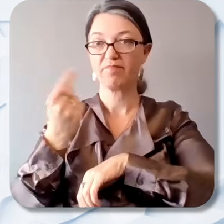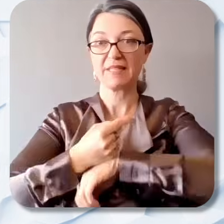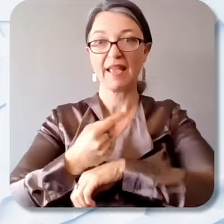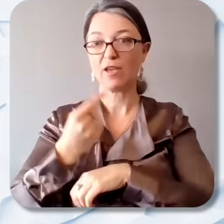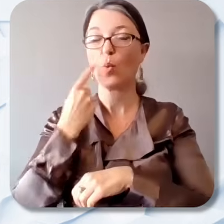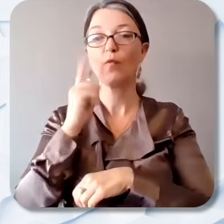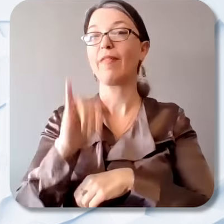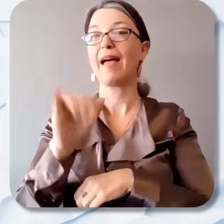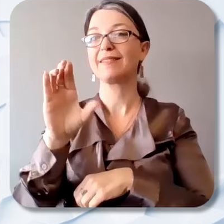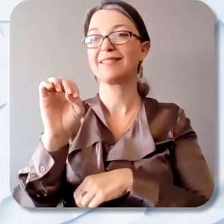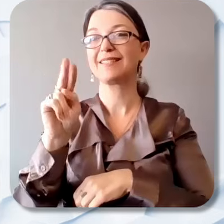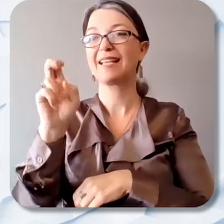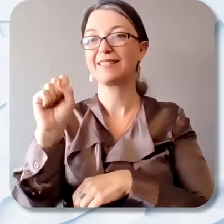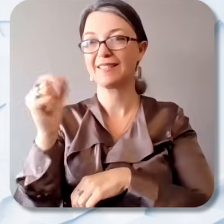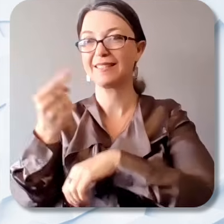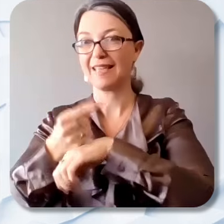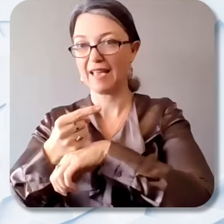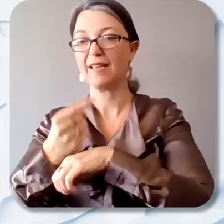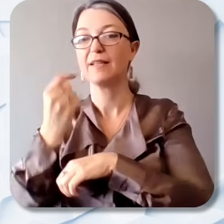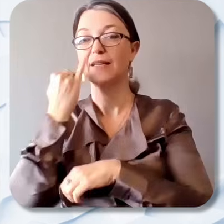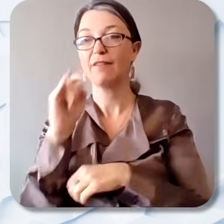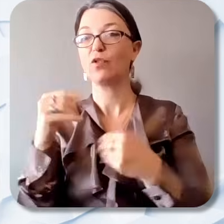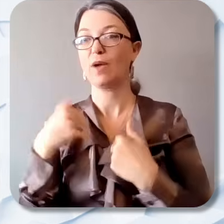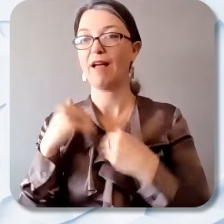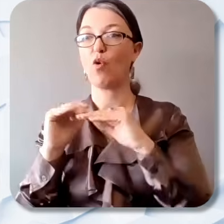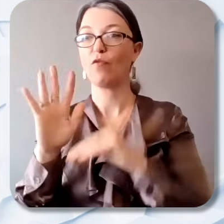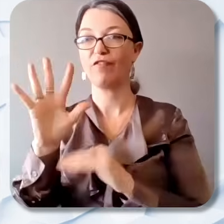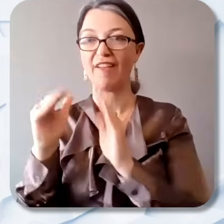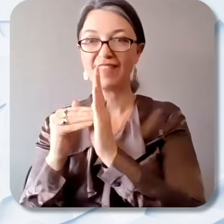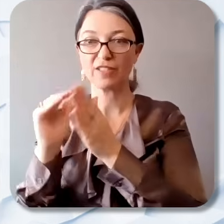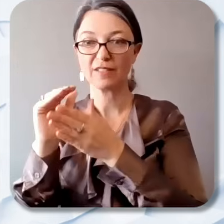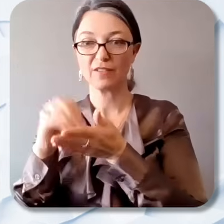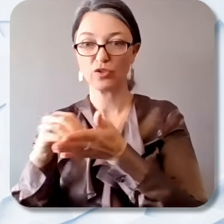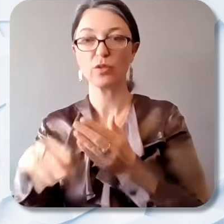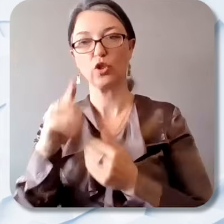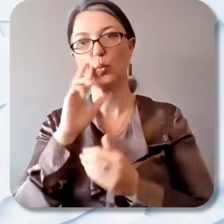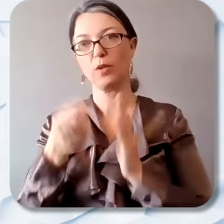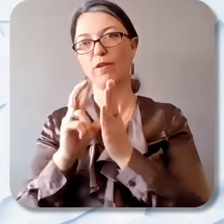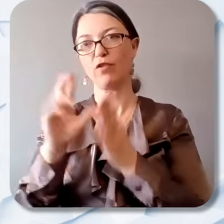Day that given day that one Census Date, then you would review 500.